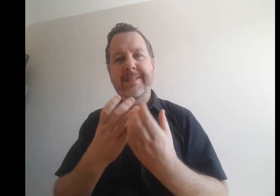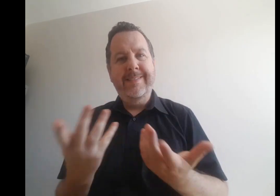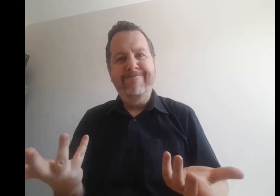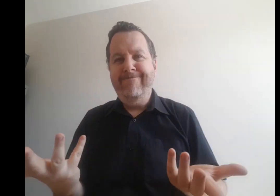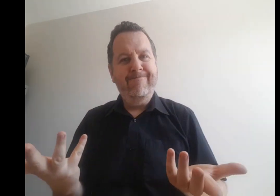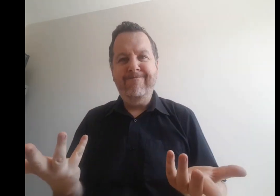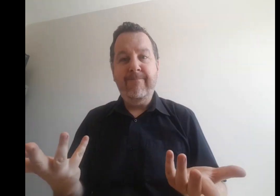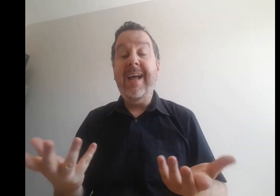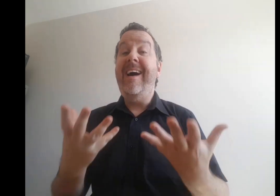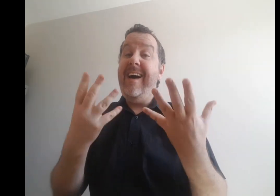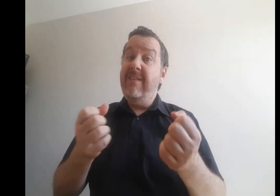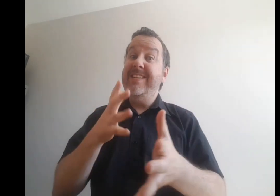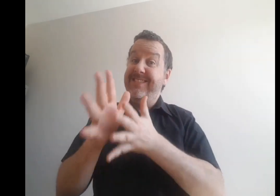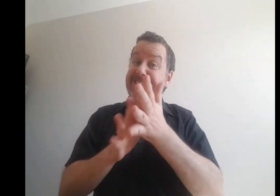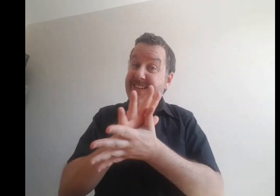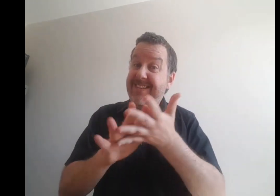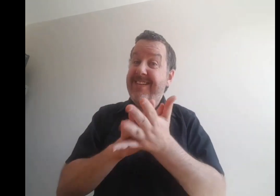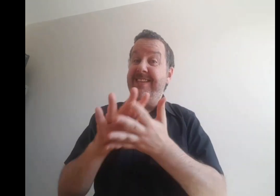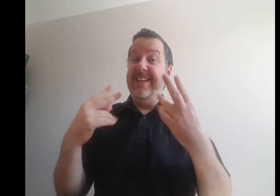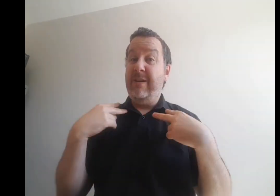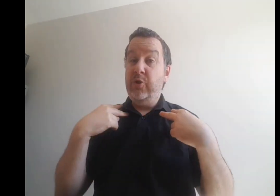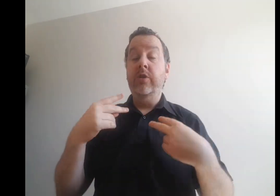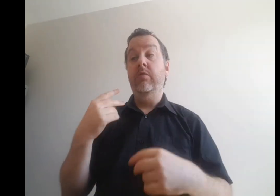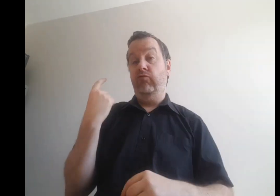there wasn't a Deaf community.